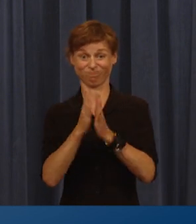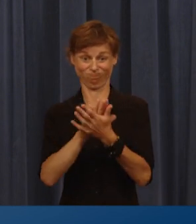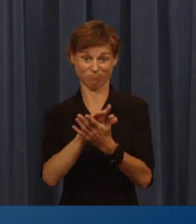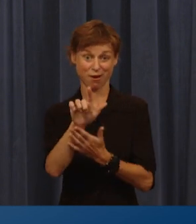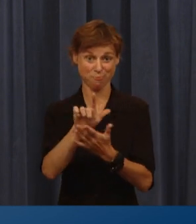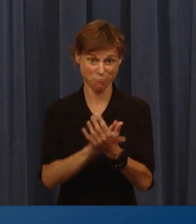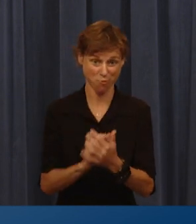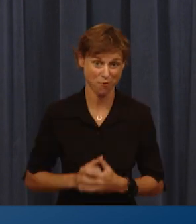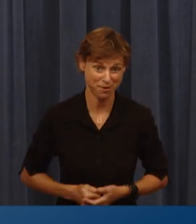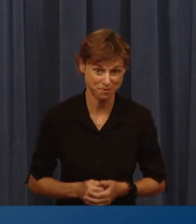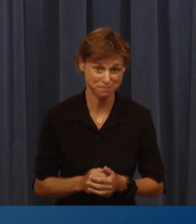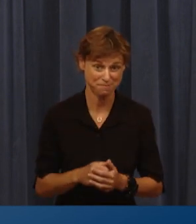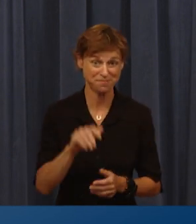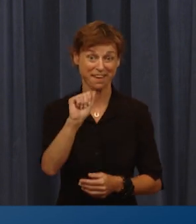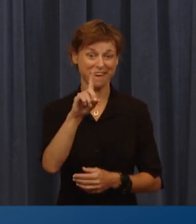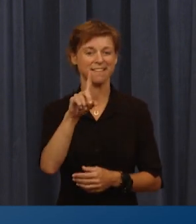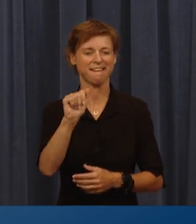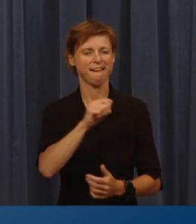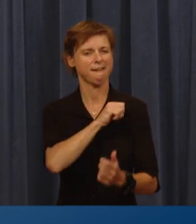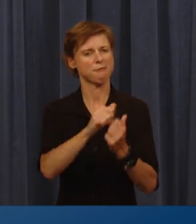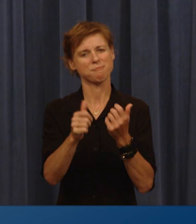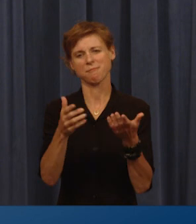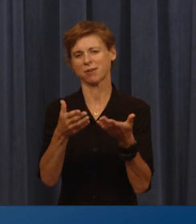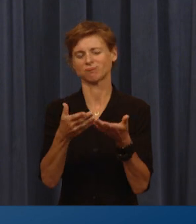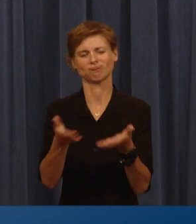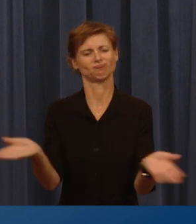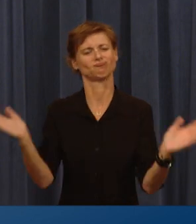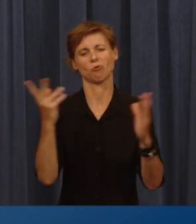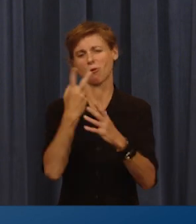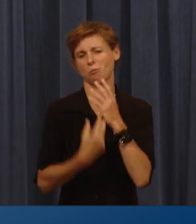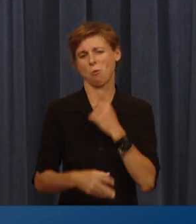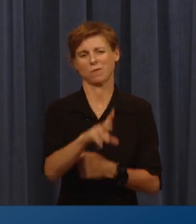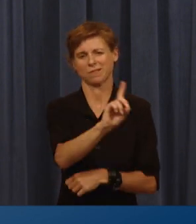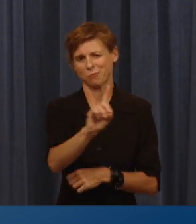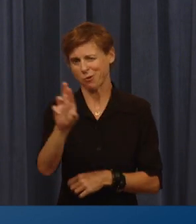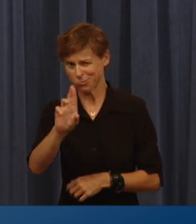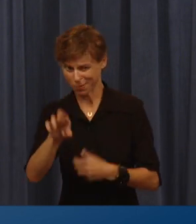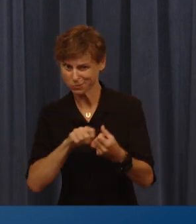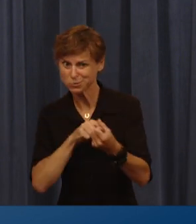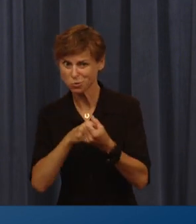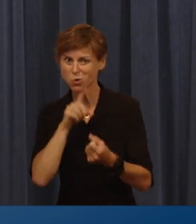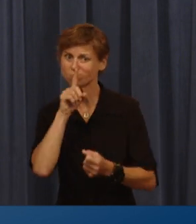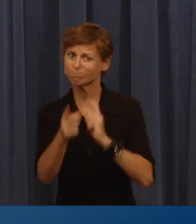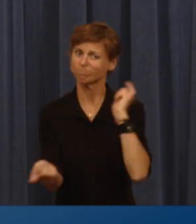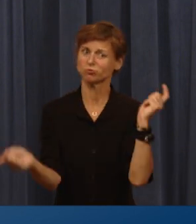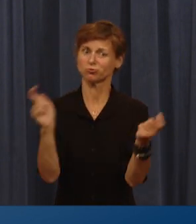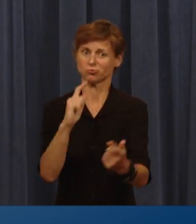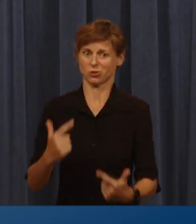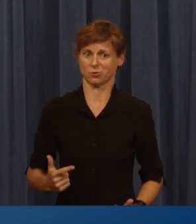The ADA, which passed with broad bipartisan support, has been life-changing for people with disabilities.